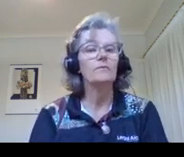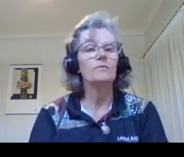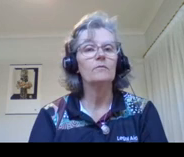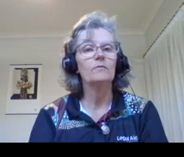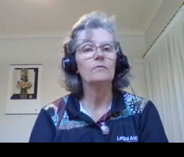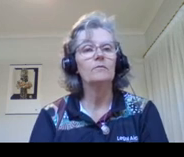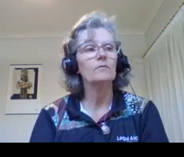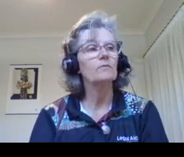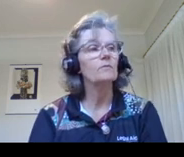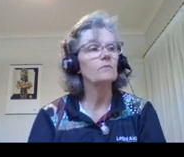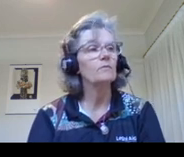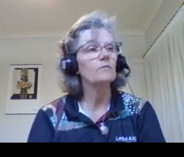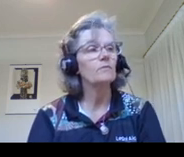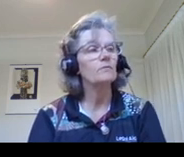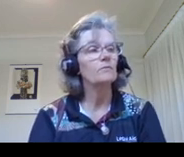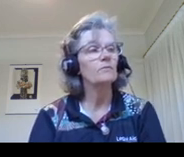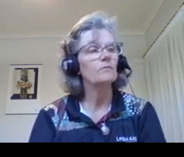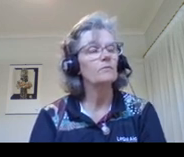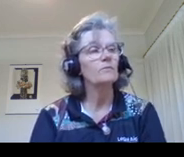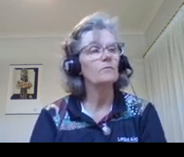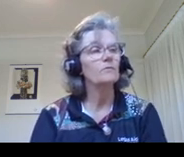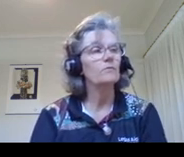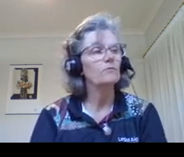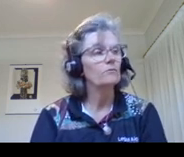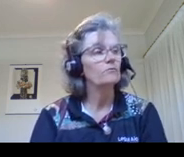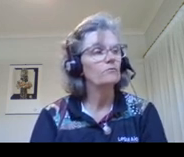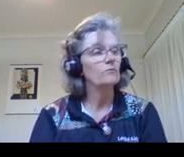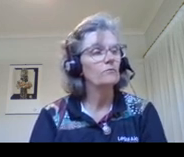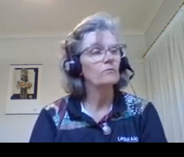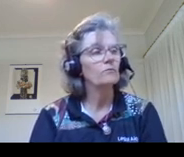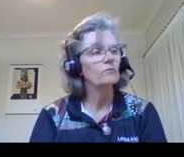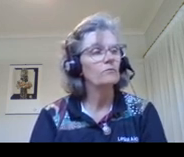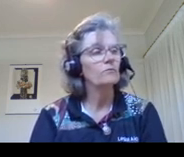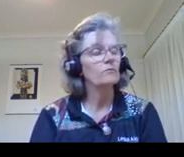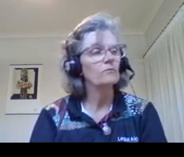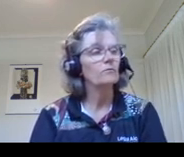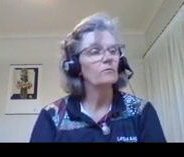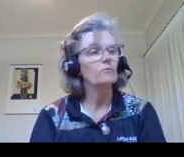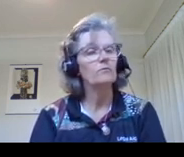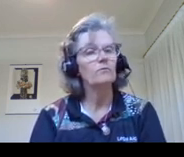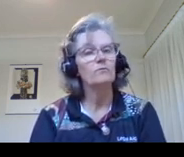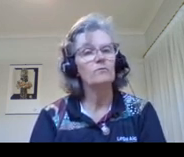the transactions that you’ve or that have been entered into in a particular account